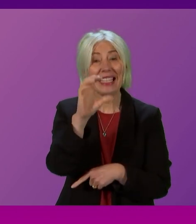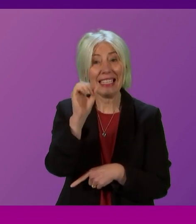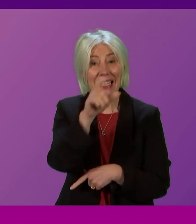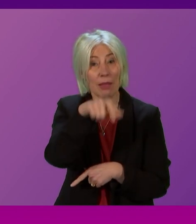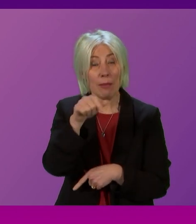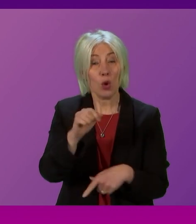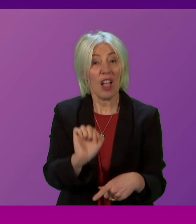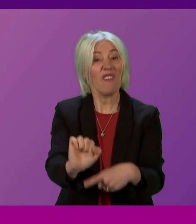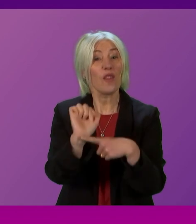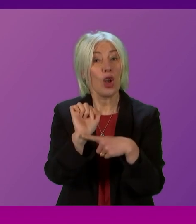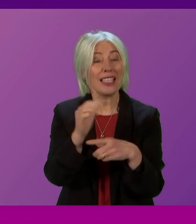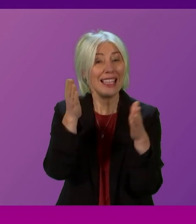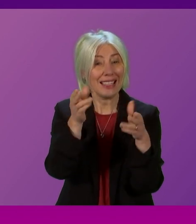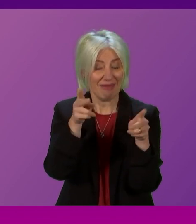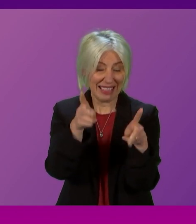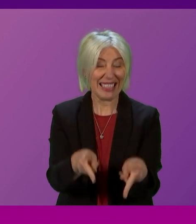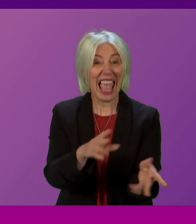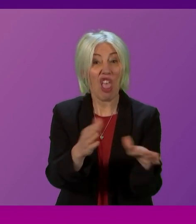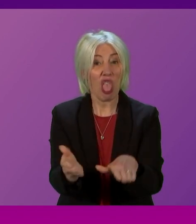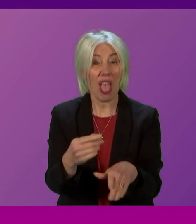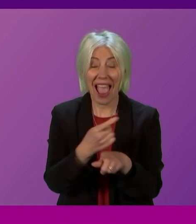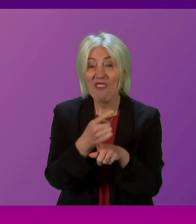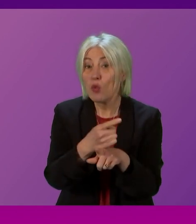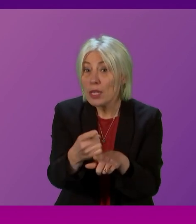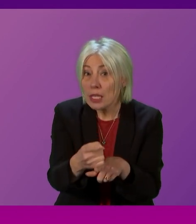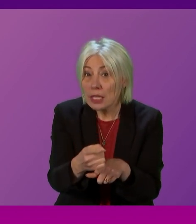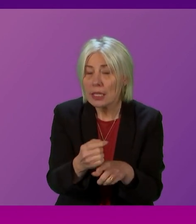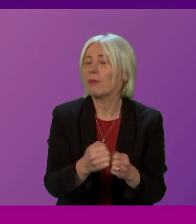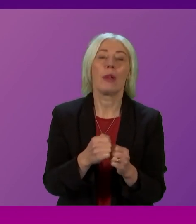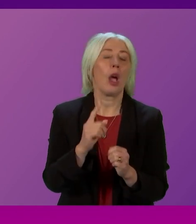The experts tell us that what was announced this week will not be enough to address the